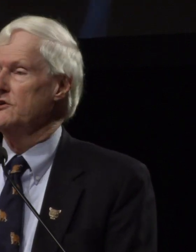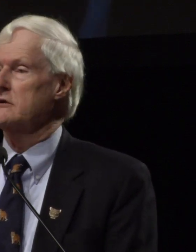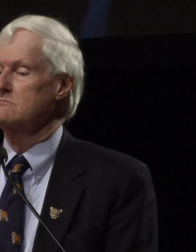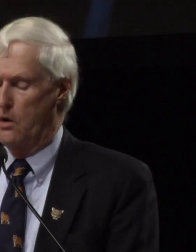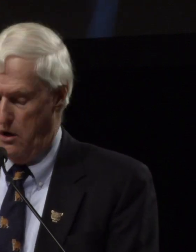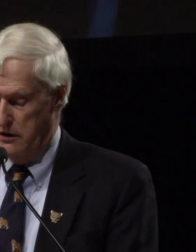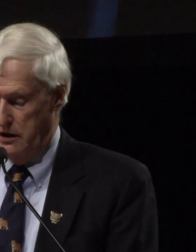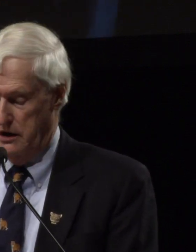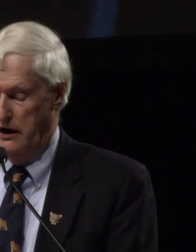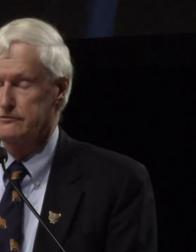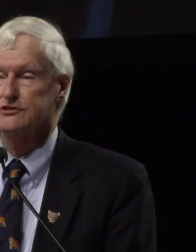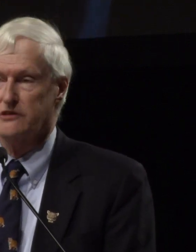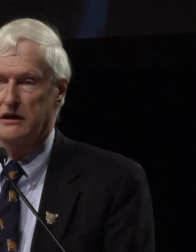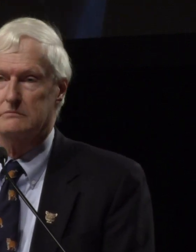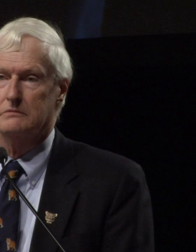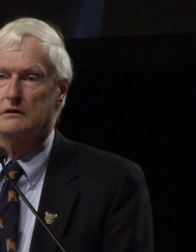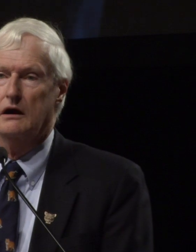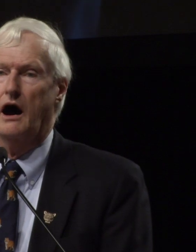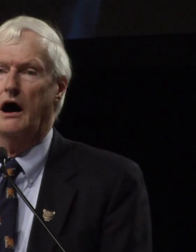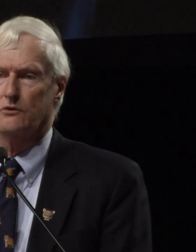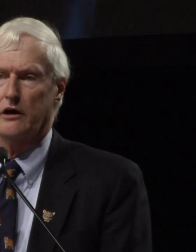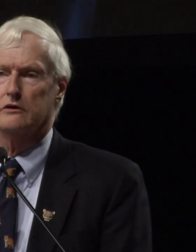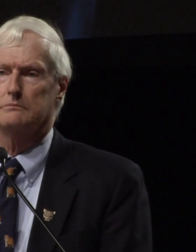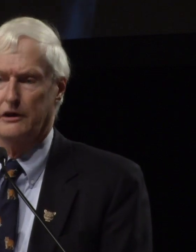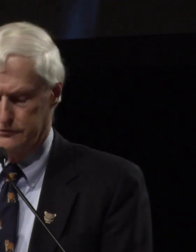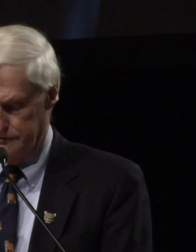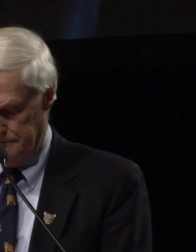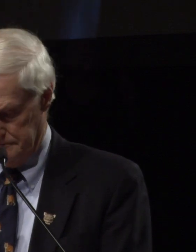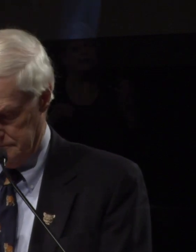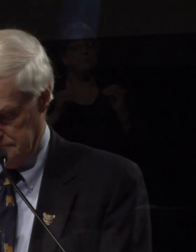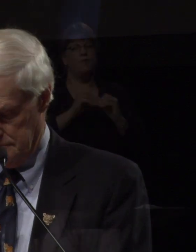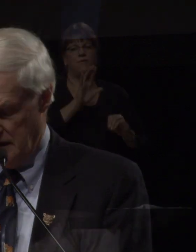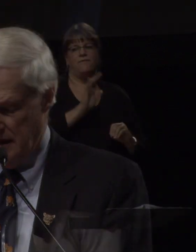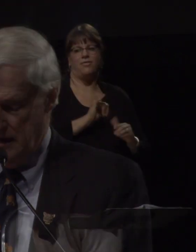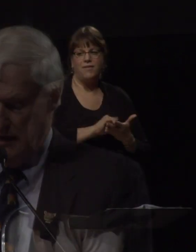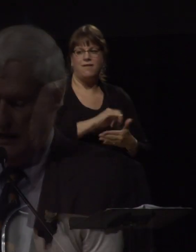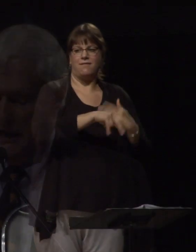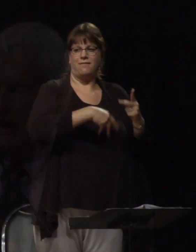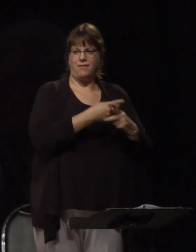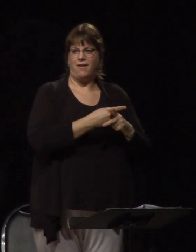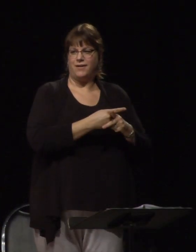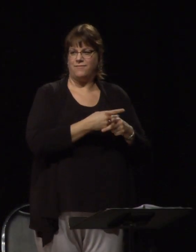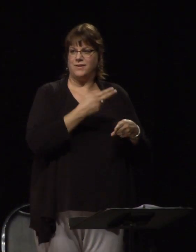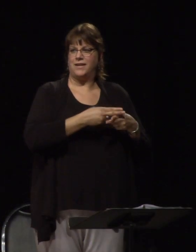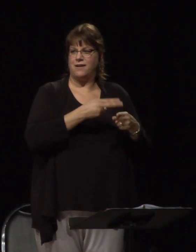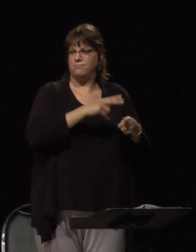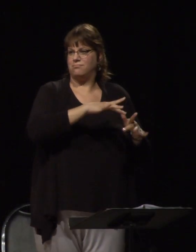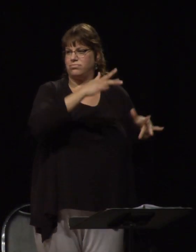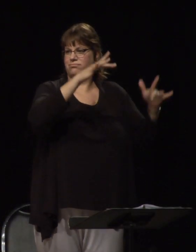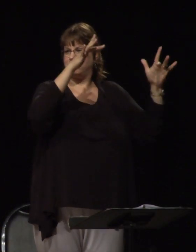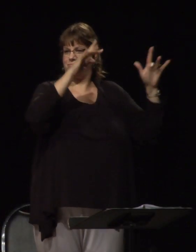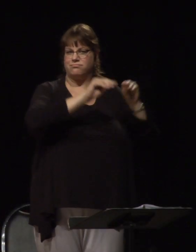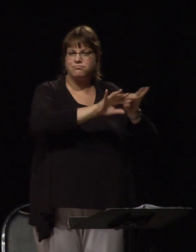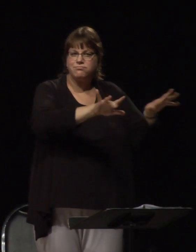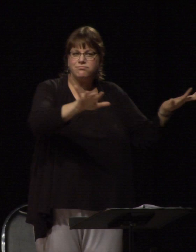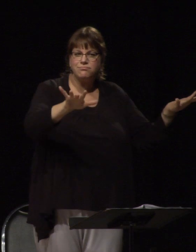MORE OF THE SAME ON A REGULAR BASIS. AND IN THE AREA OF PEDAGOGICAL LEADERSHIP, WE ARE BEING